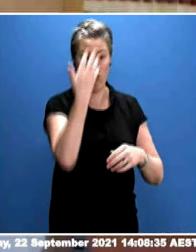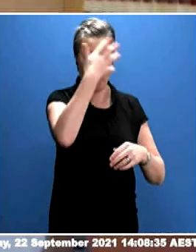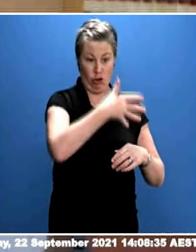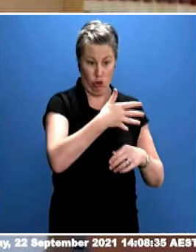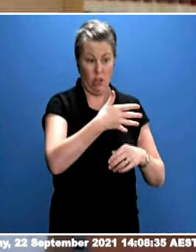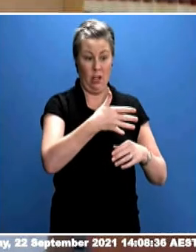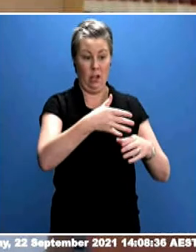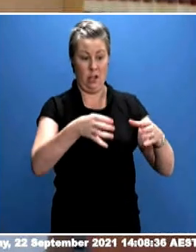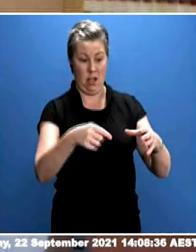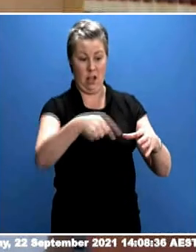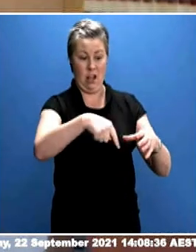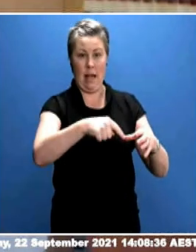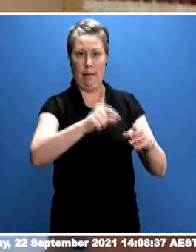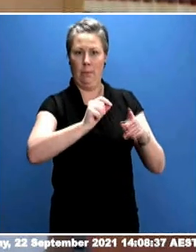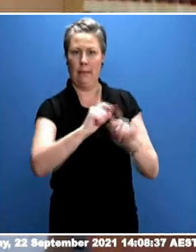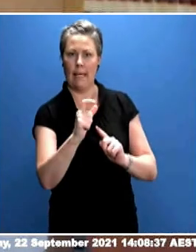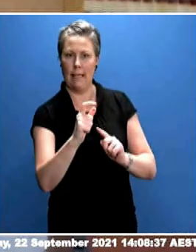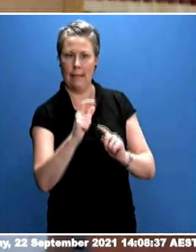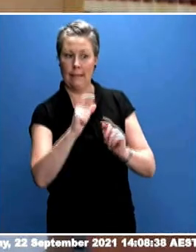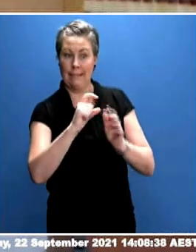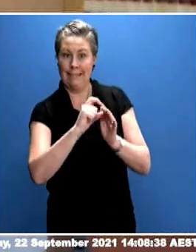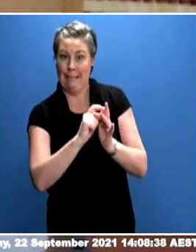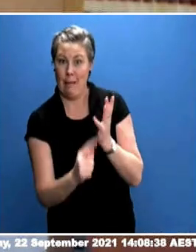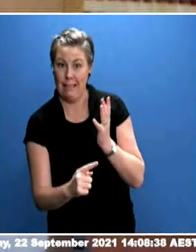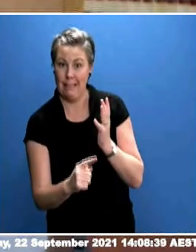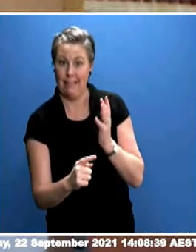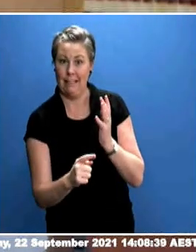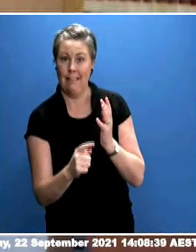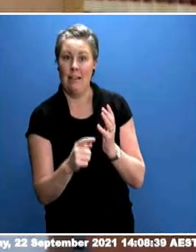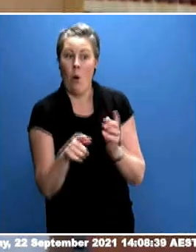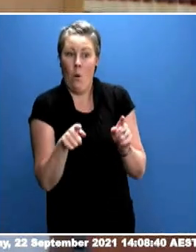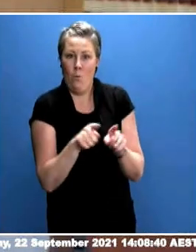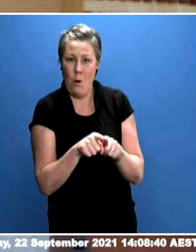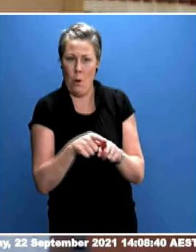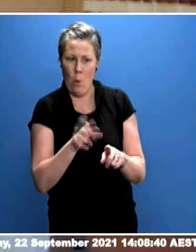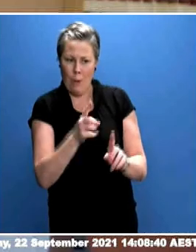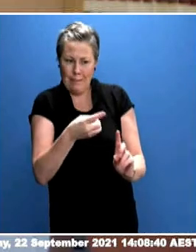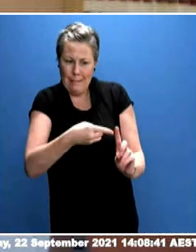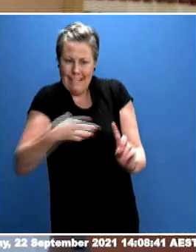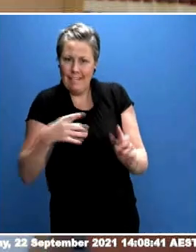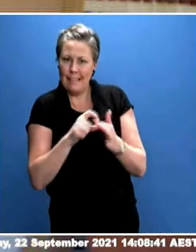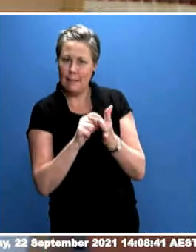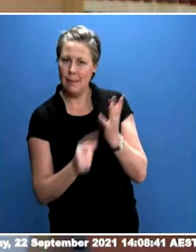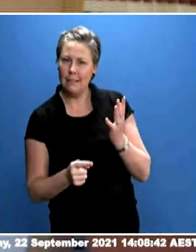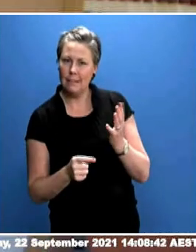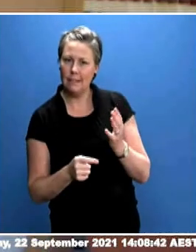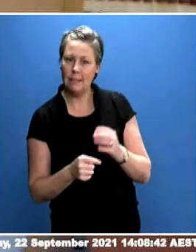and what categories of disability there might be? We do have stats on whether the children have a disability.